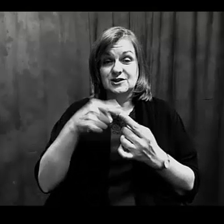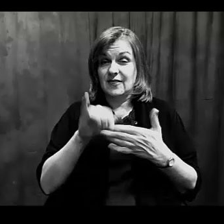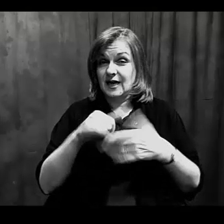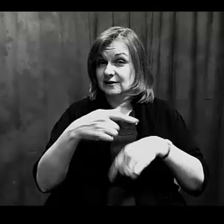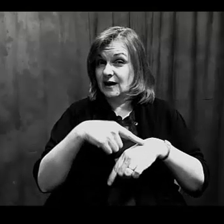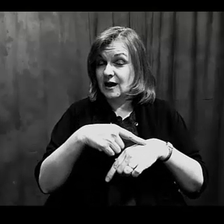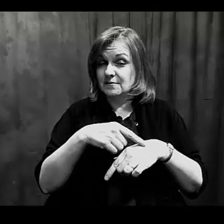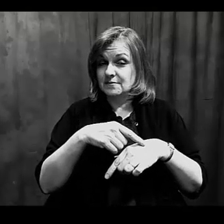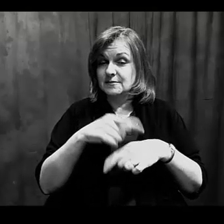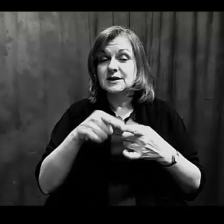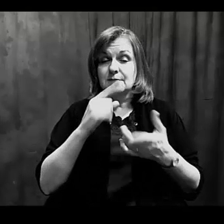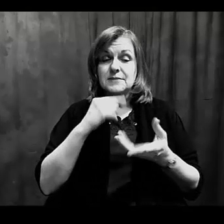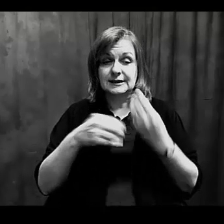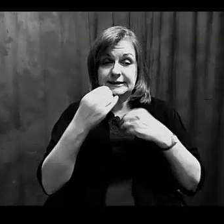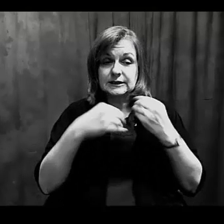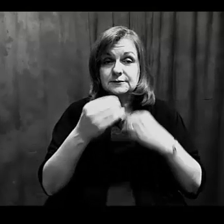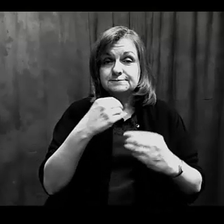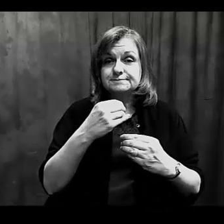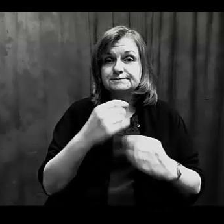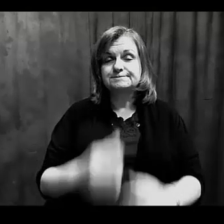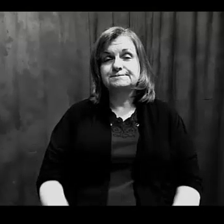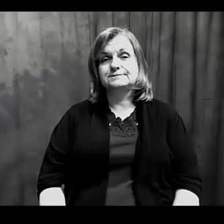go down to the bottom picture here